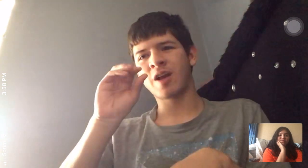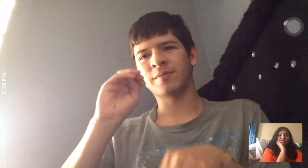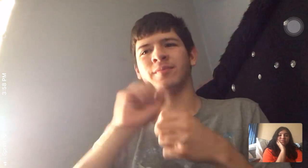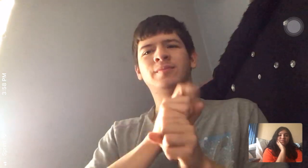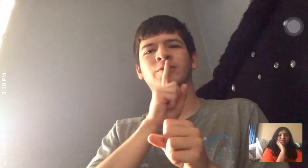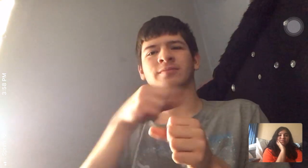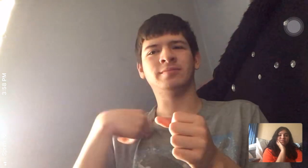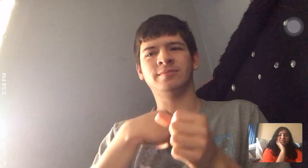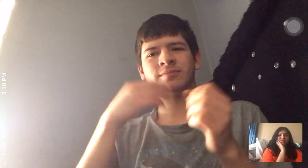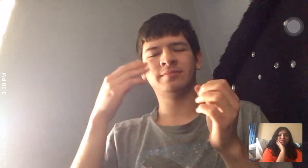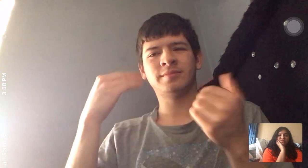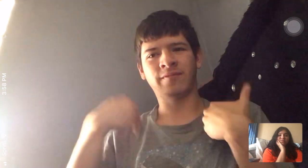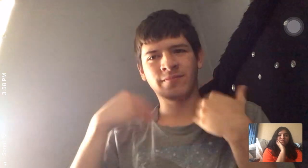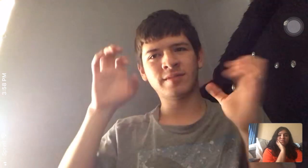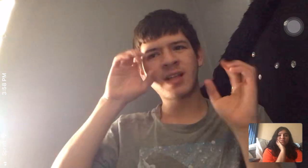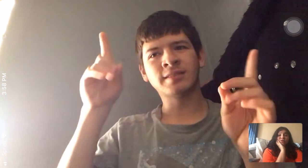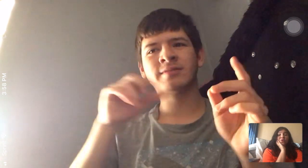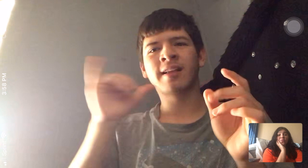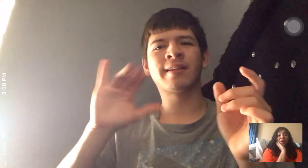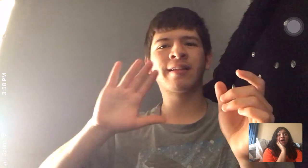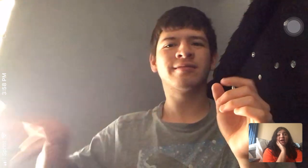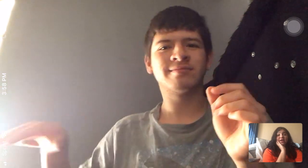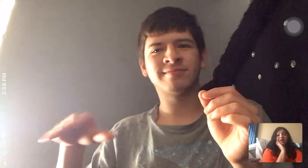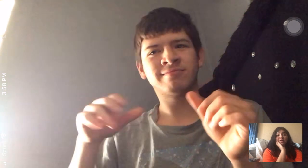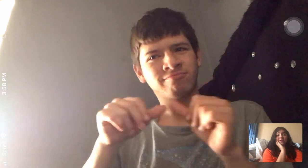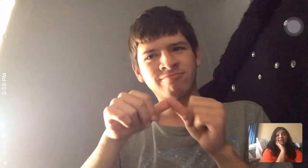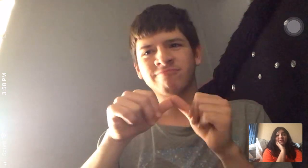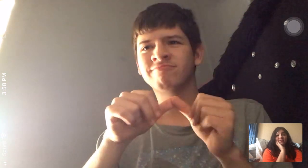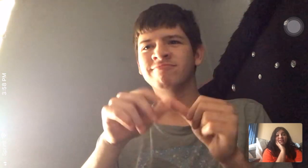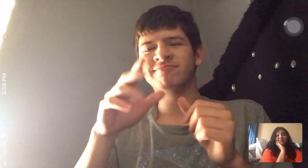and to make sure we are still getting education instead of neglecting us.